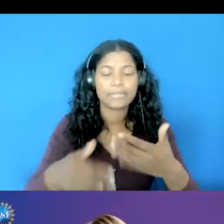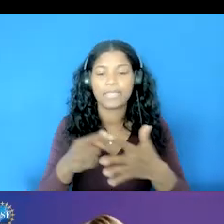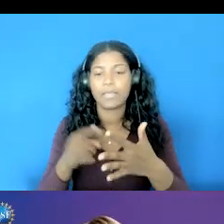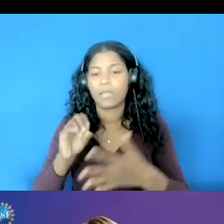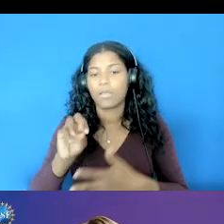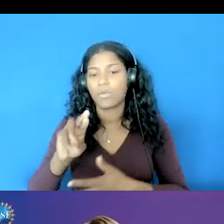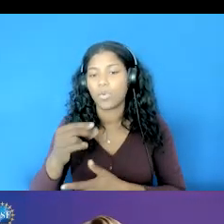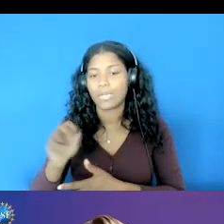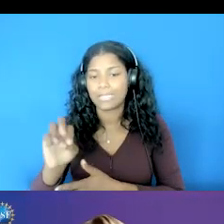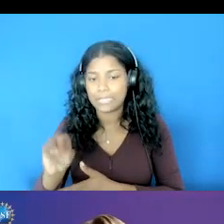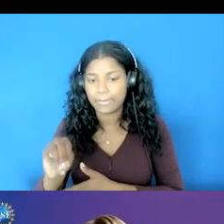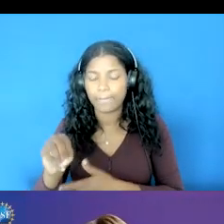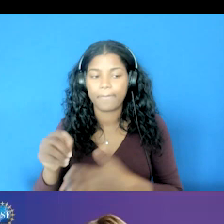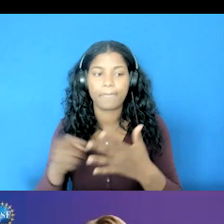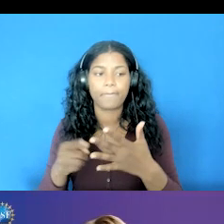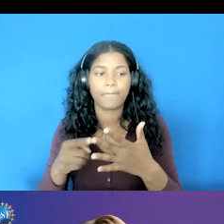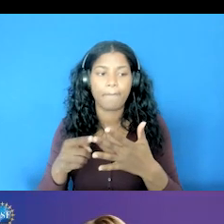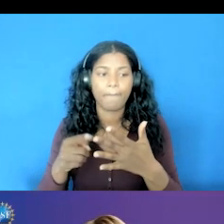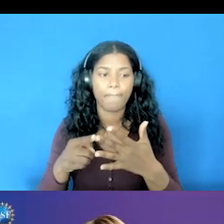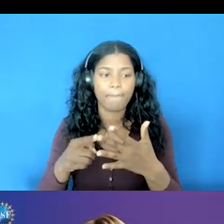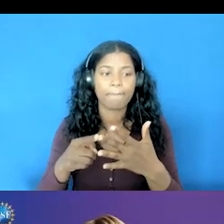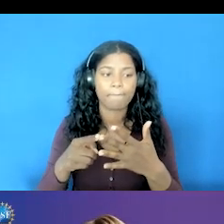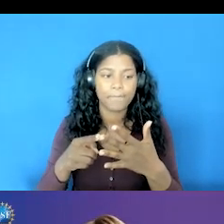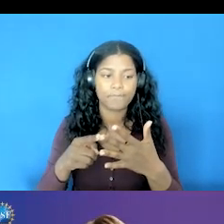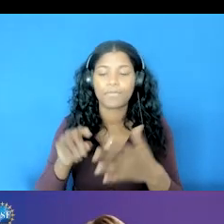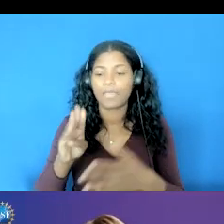ecohydrology, biogeochemistry and land cover.